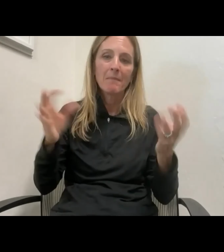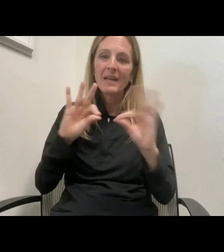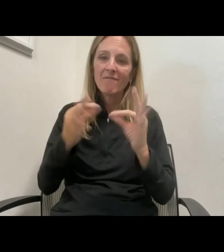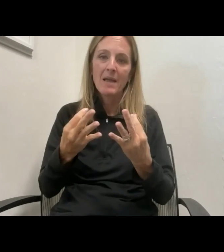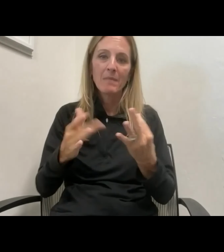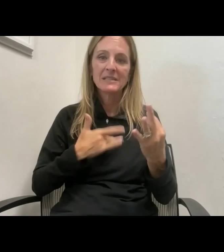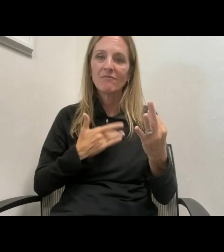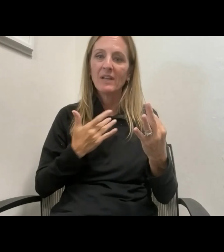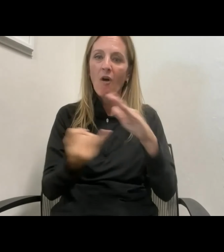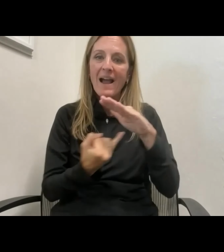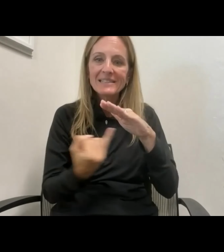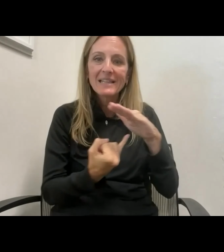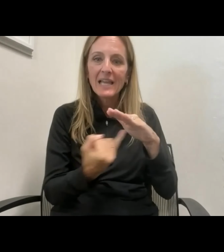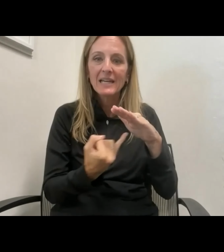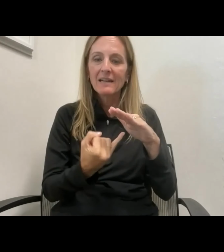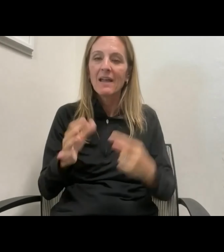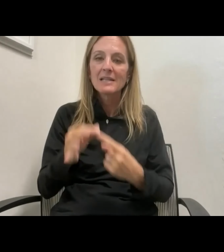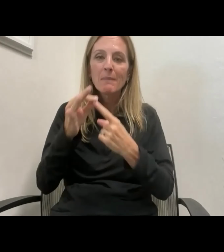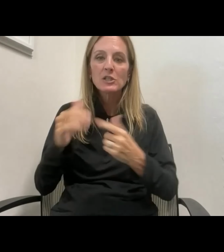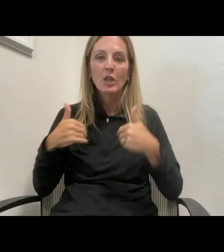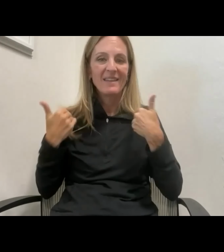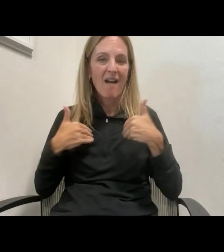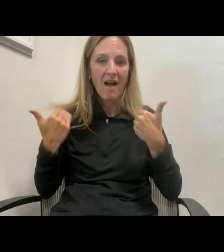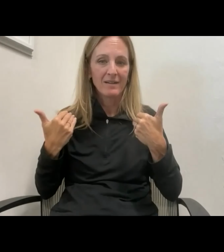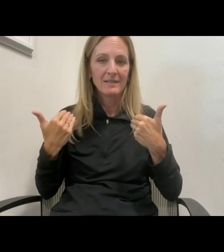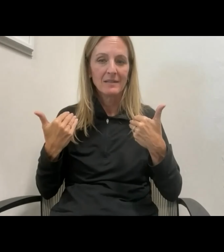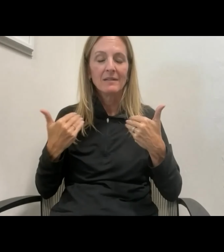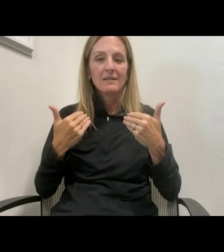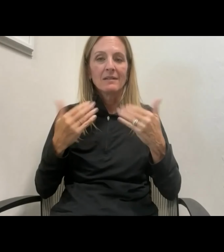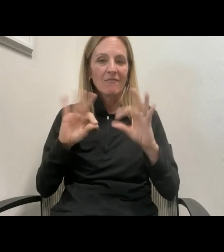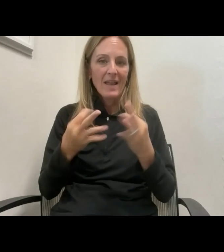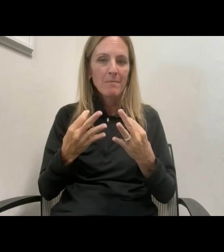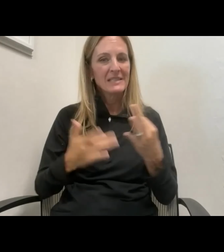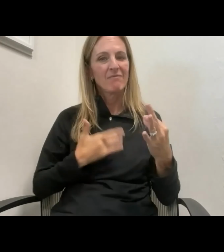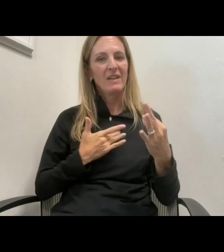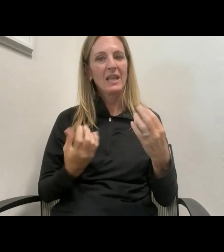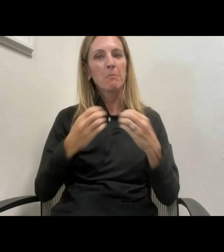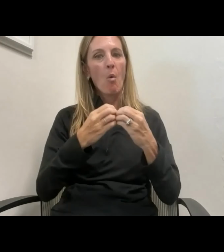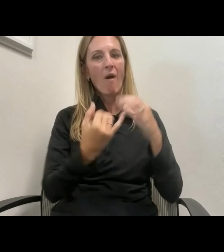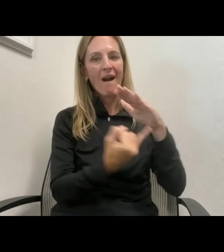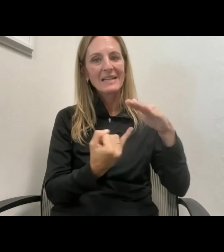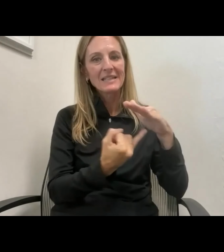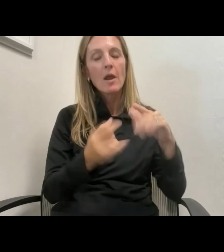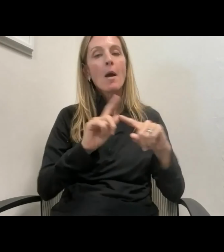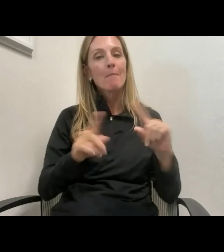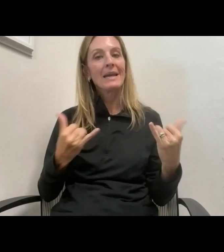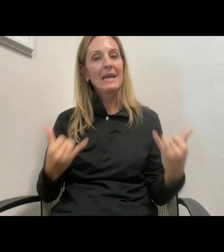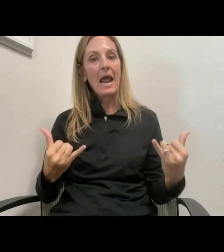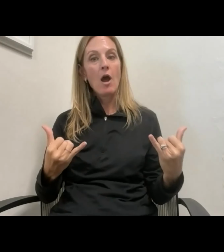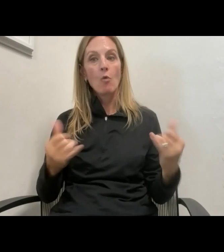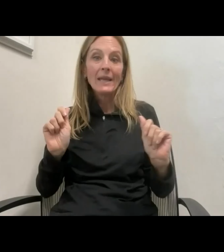families, this idea of connection and getting people outside because we can be outside is so